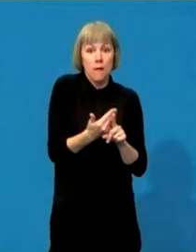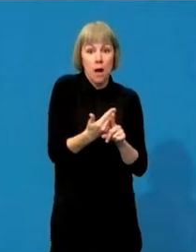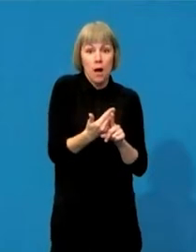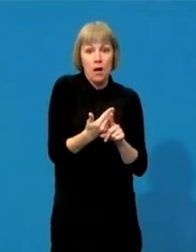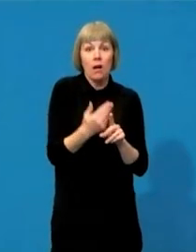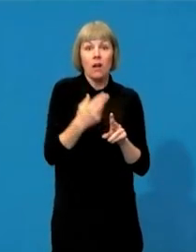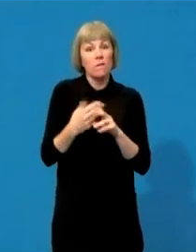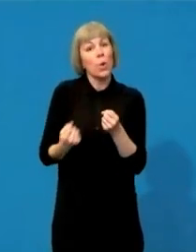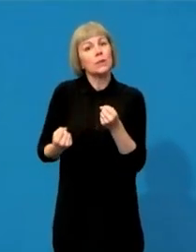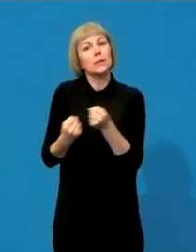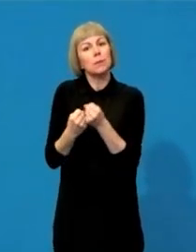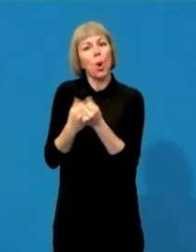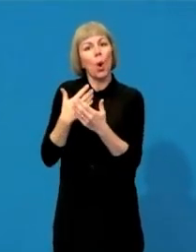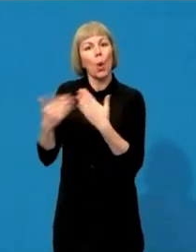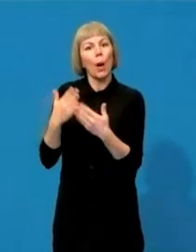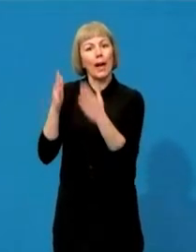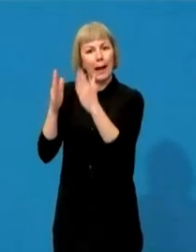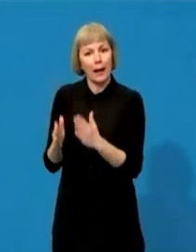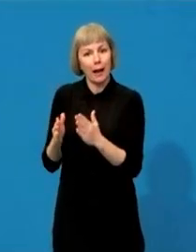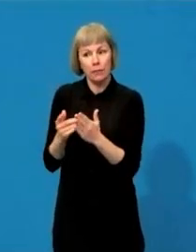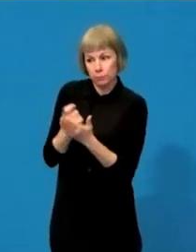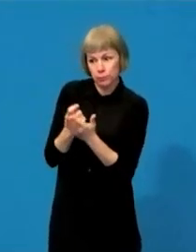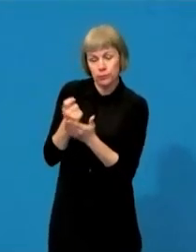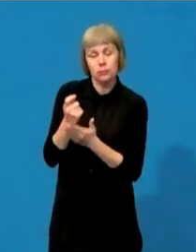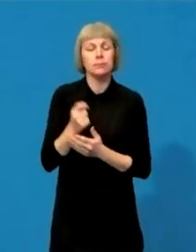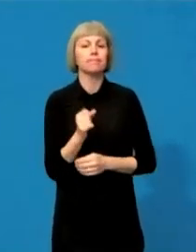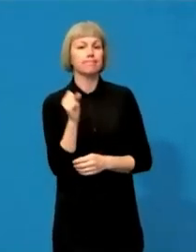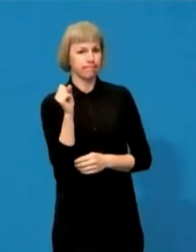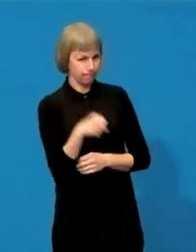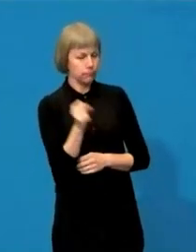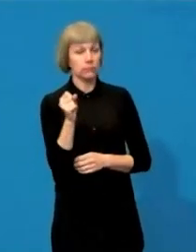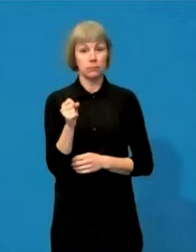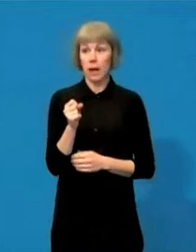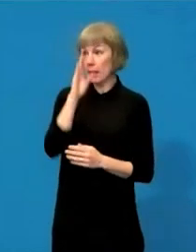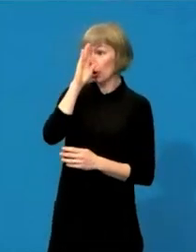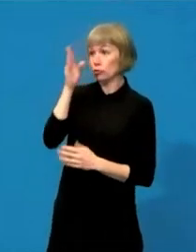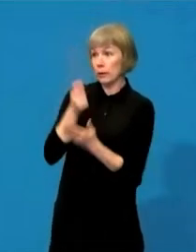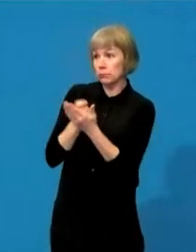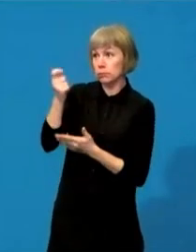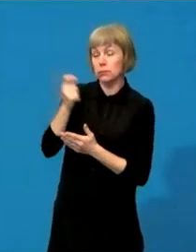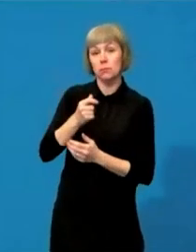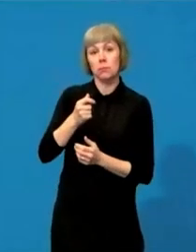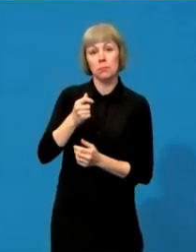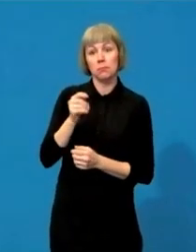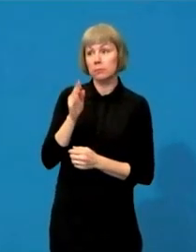That's correct. And that goes to the NDIA, does it? Yes. Yes. CHAIR: What do they do for the $11,000?